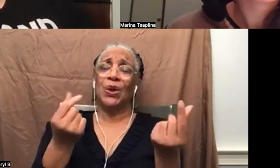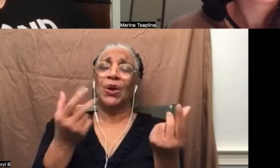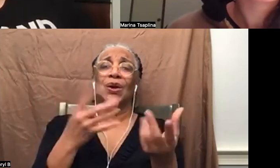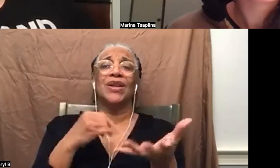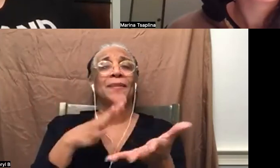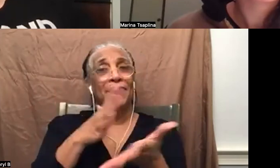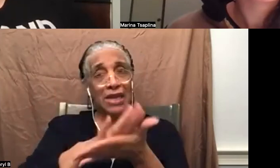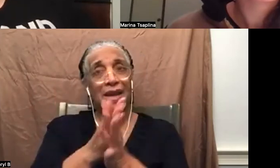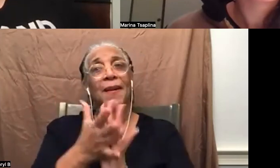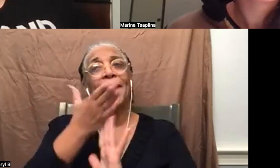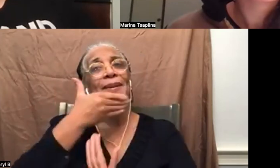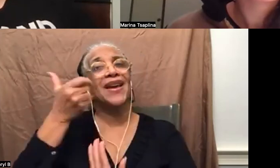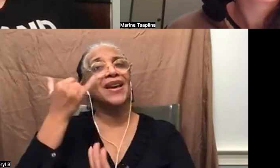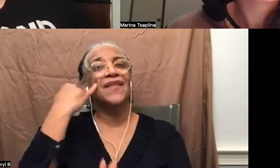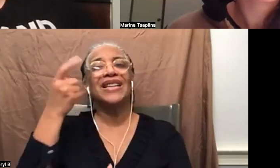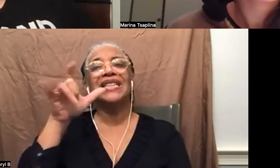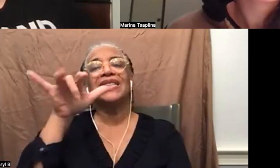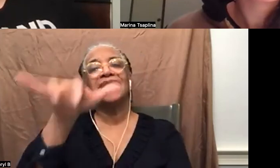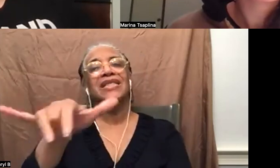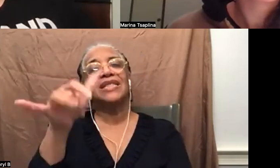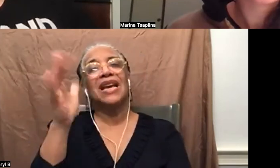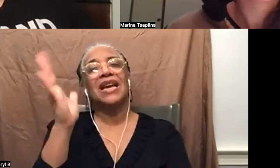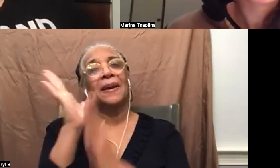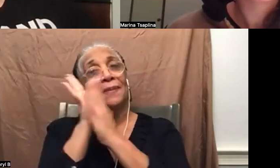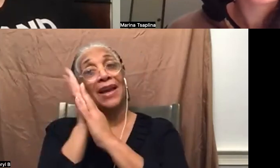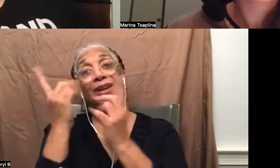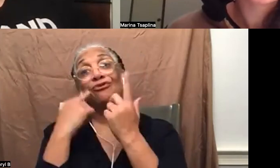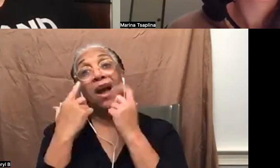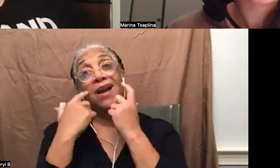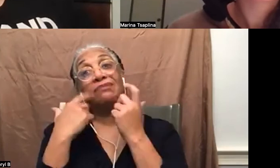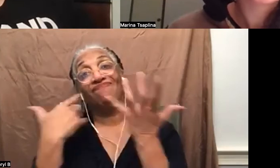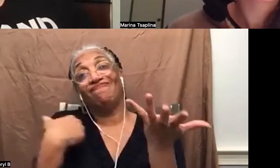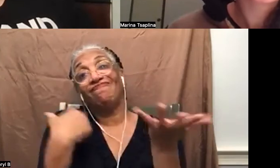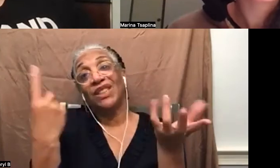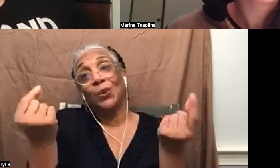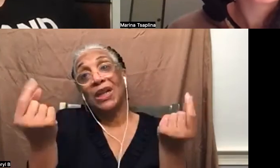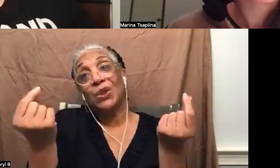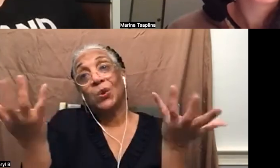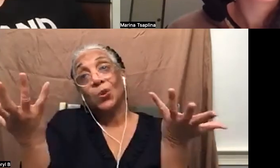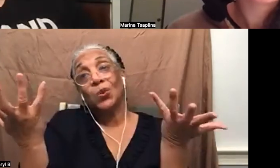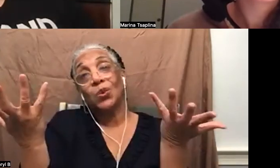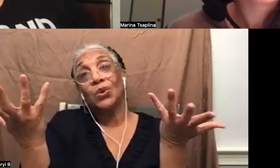stay in bed and cry I tried to give myself more of that space. I don't really feel a great